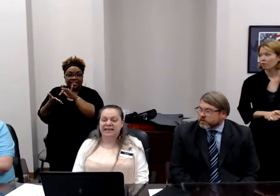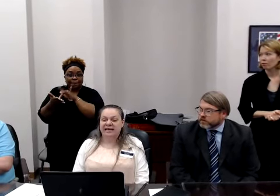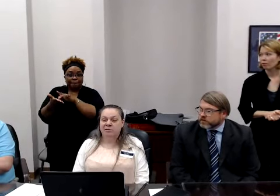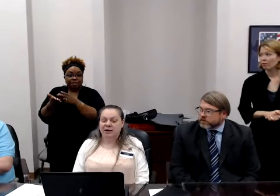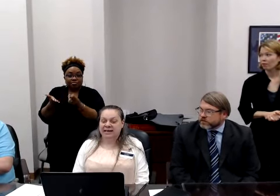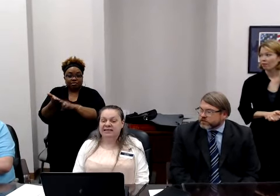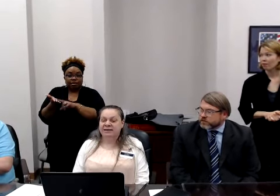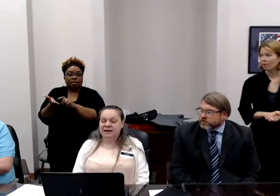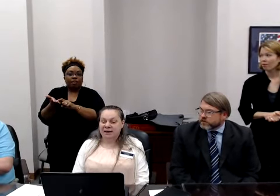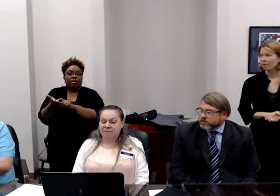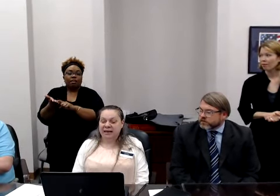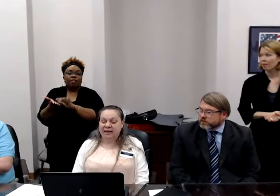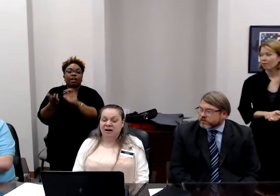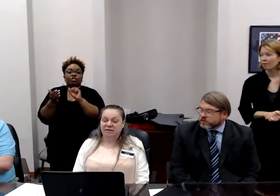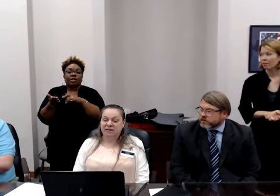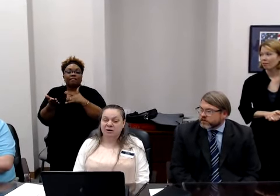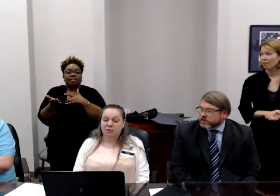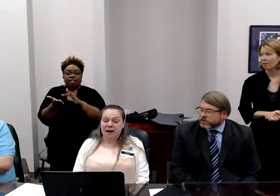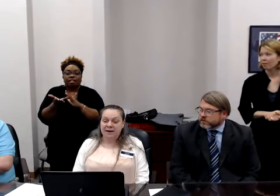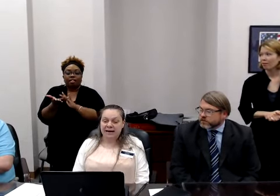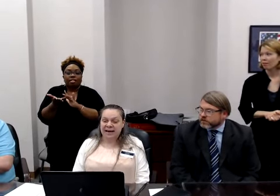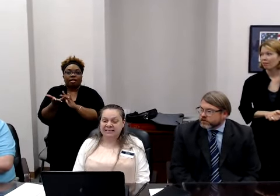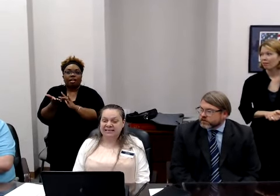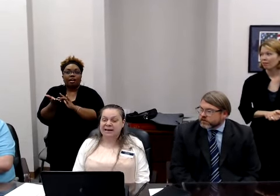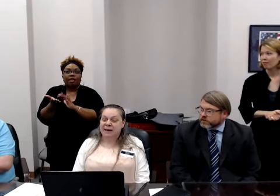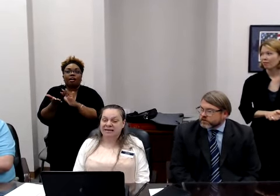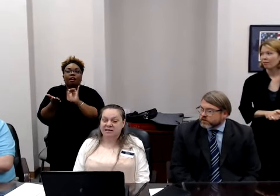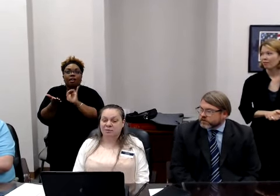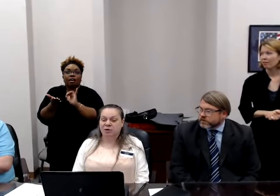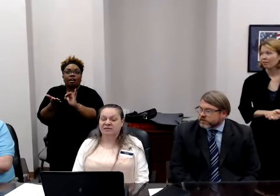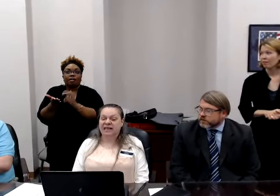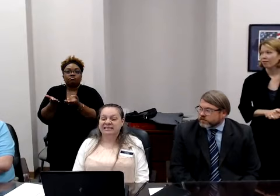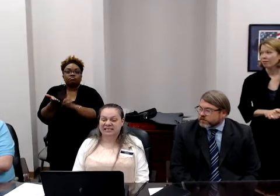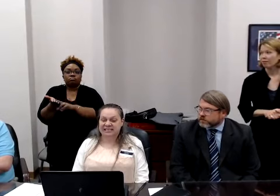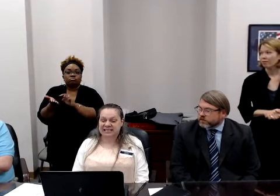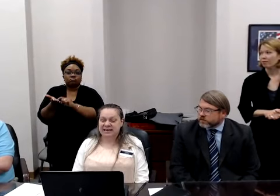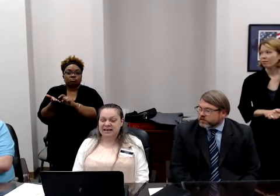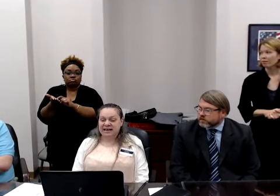and then you put it in the mailing envelope and send it back to the Board of Elections.